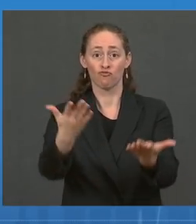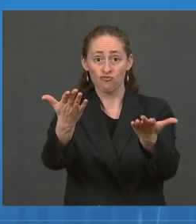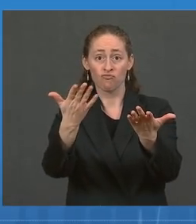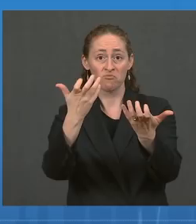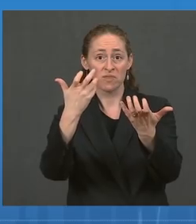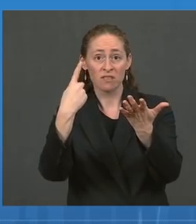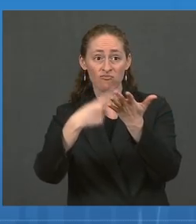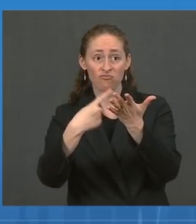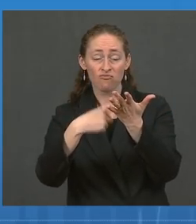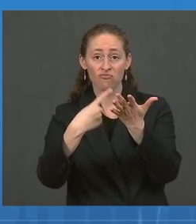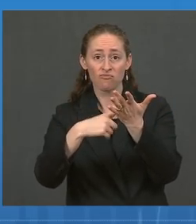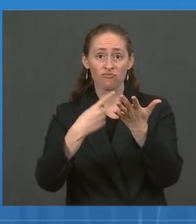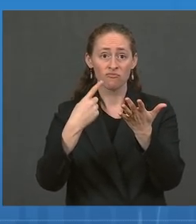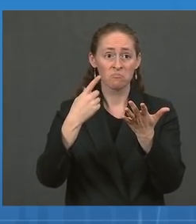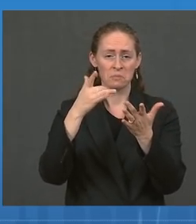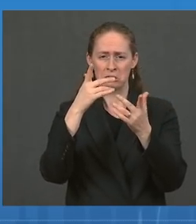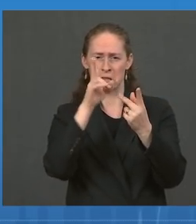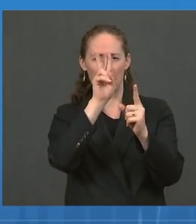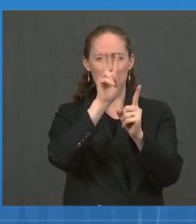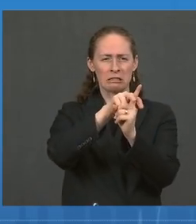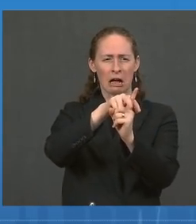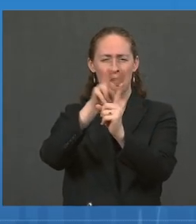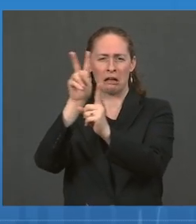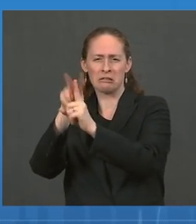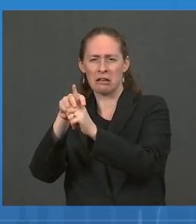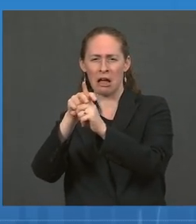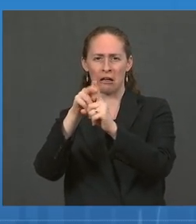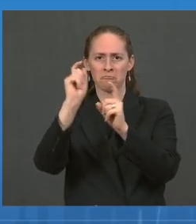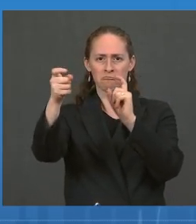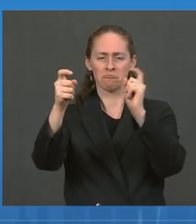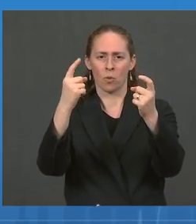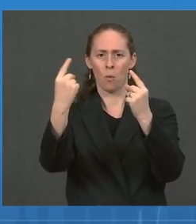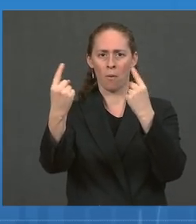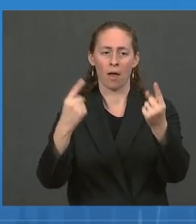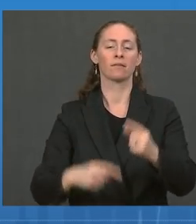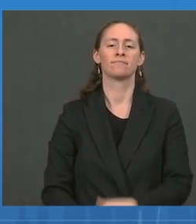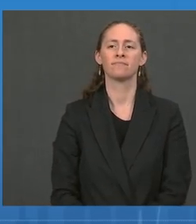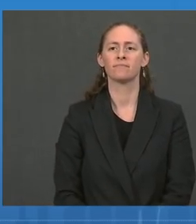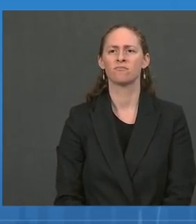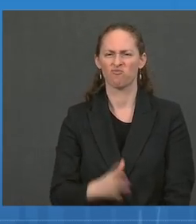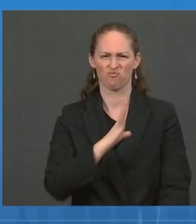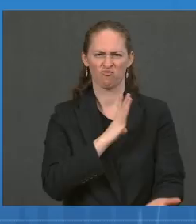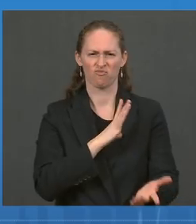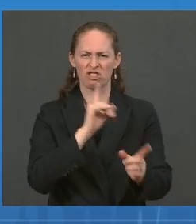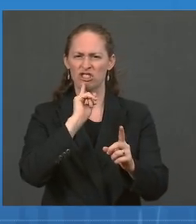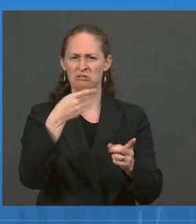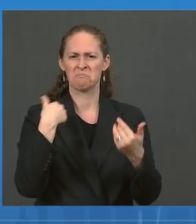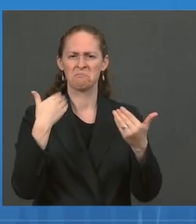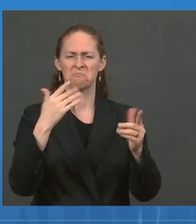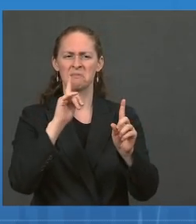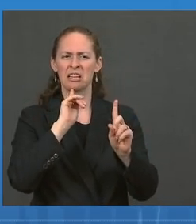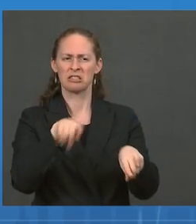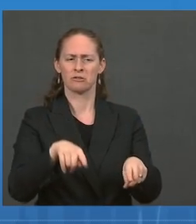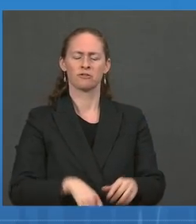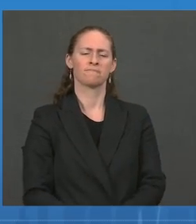we'll come to you on the booster shot message. Dr. Walensky: Happy to. Thank you. We are fortunate now to have extraordinary safety data